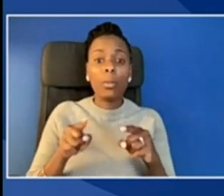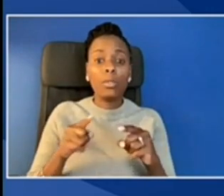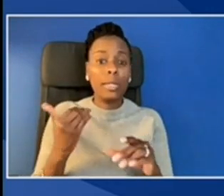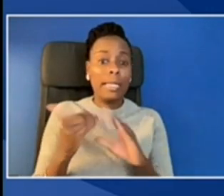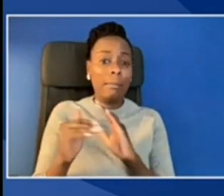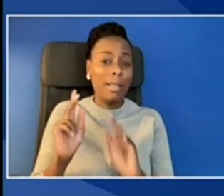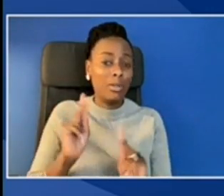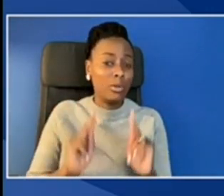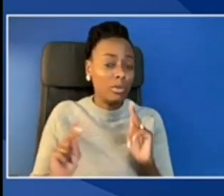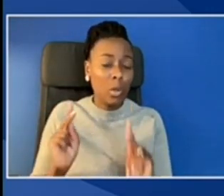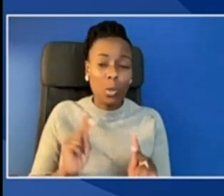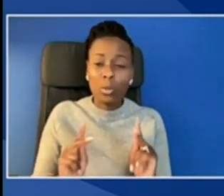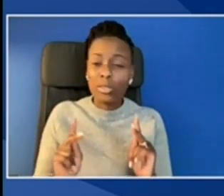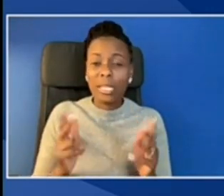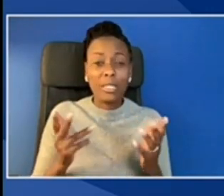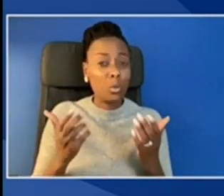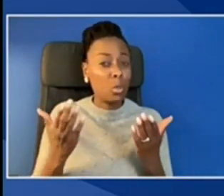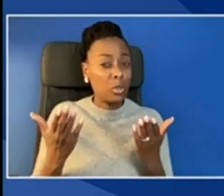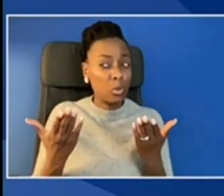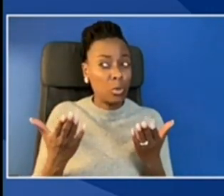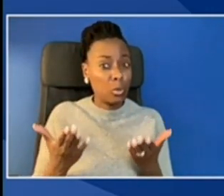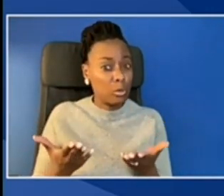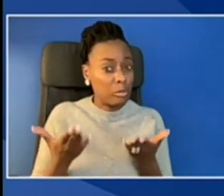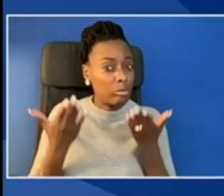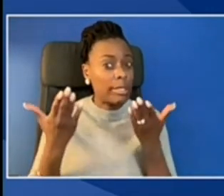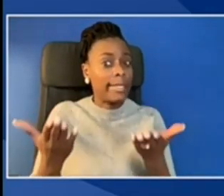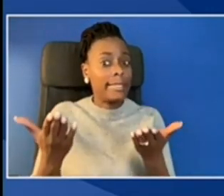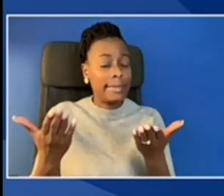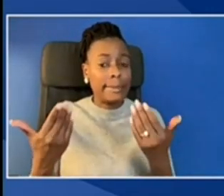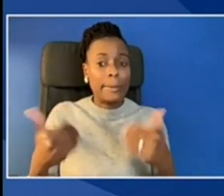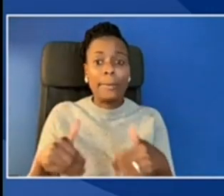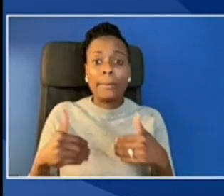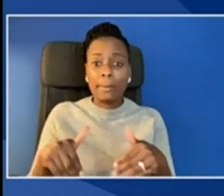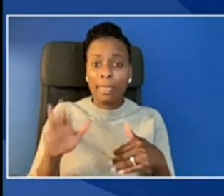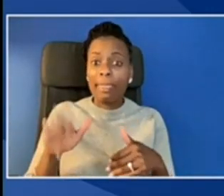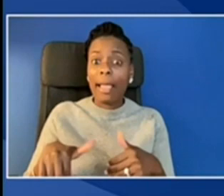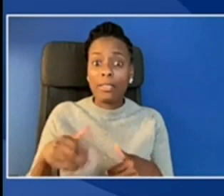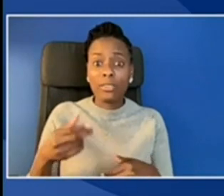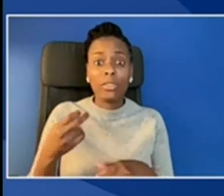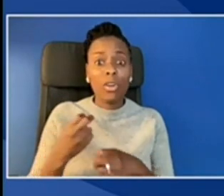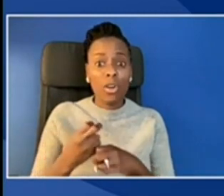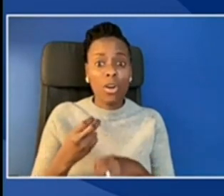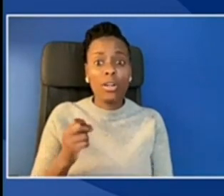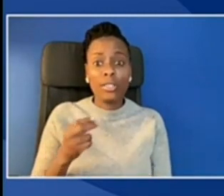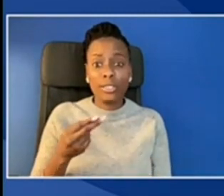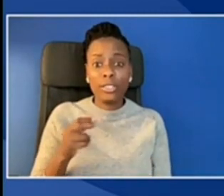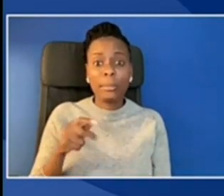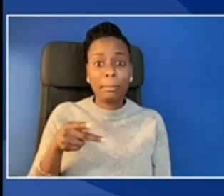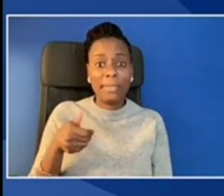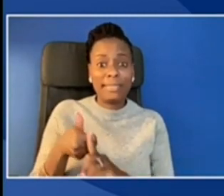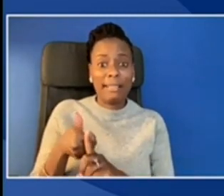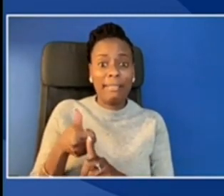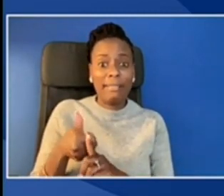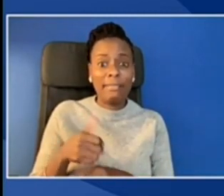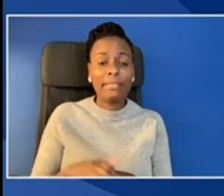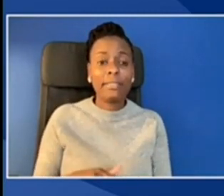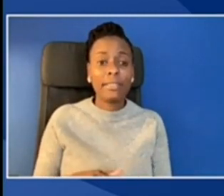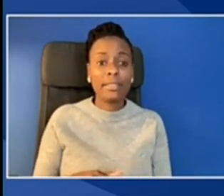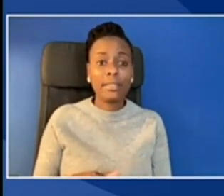want to raise that back up as being a hardship in and of itself. You know, a lot of folks thought that